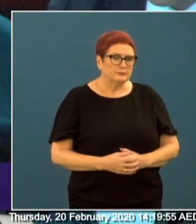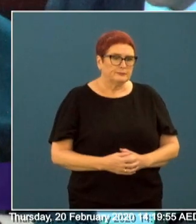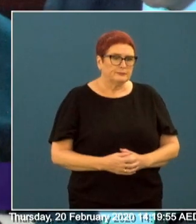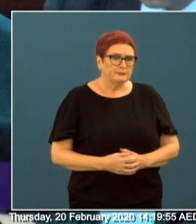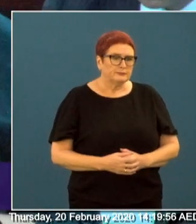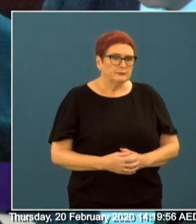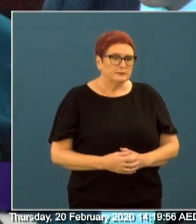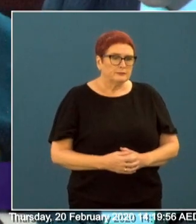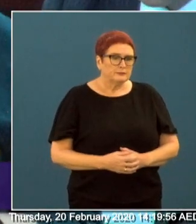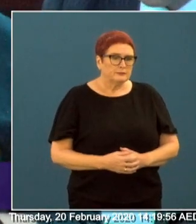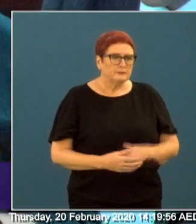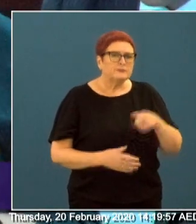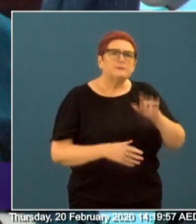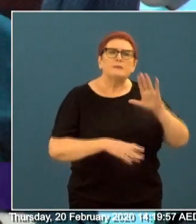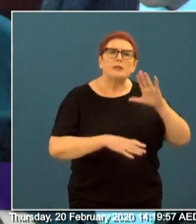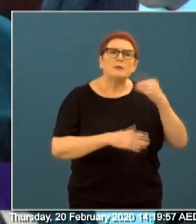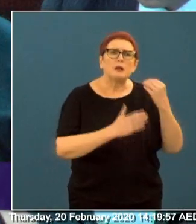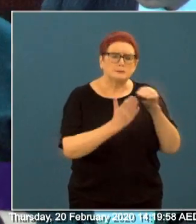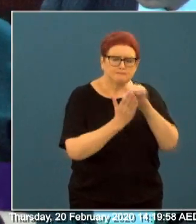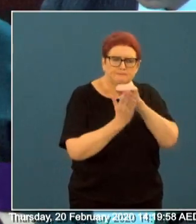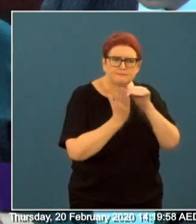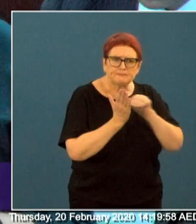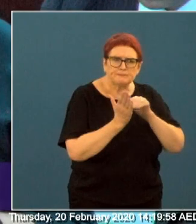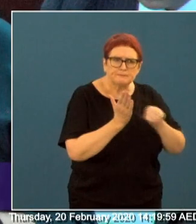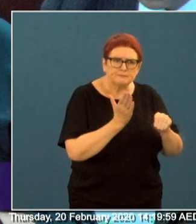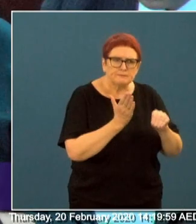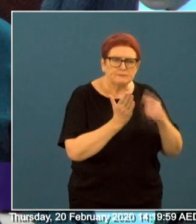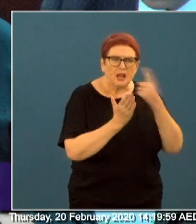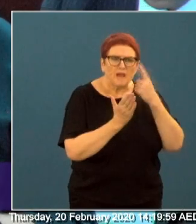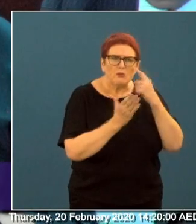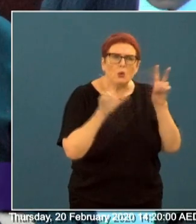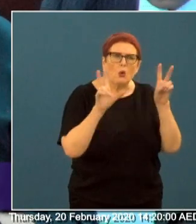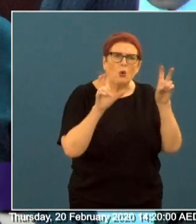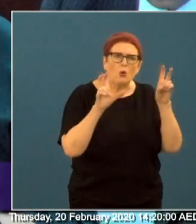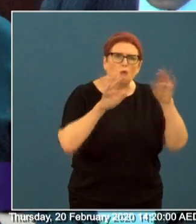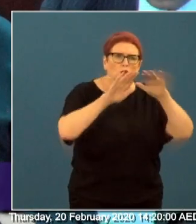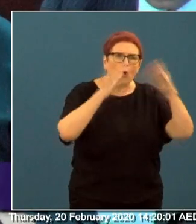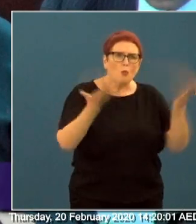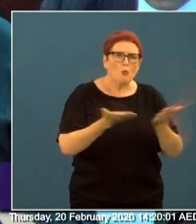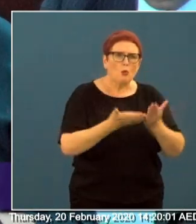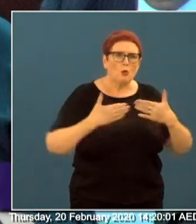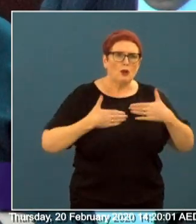You turn to the World Health Organisation and identify the